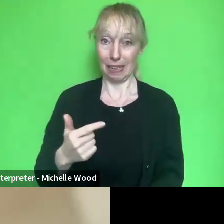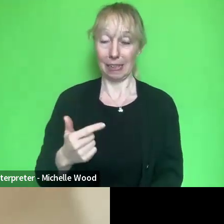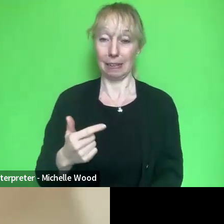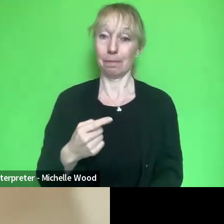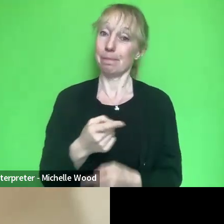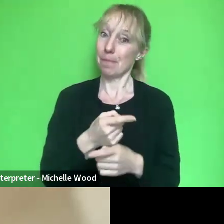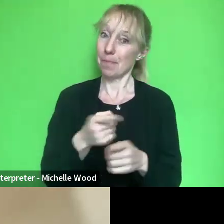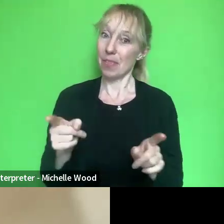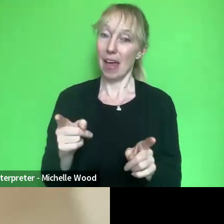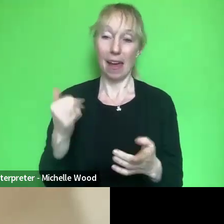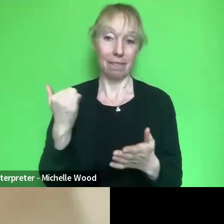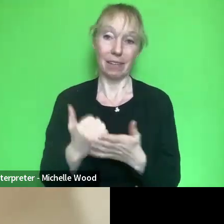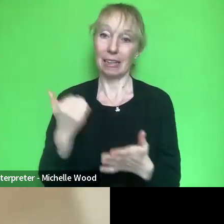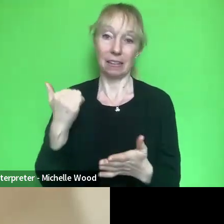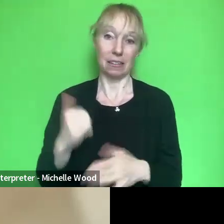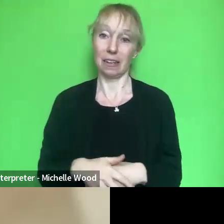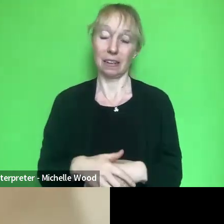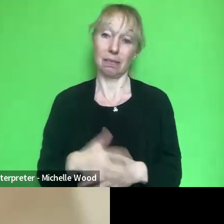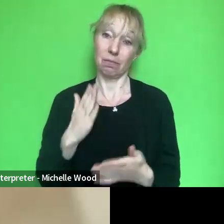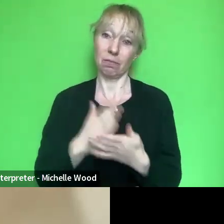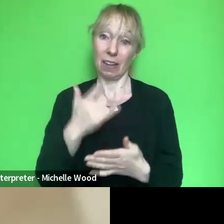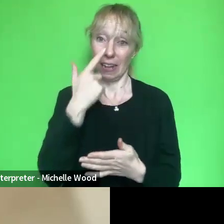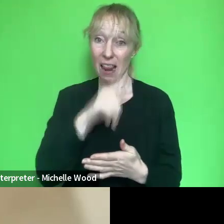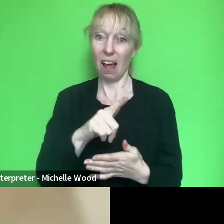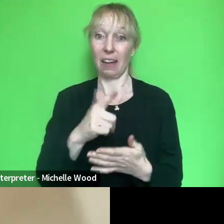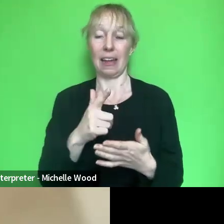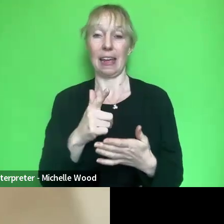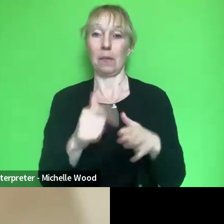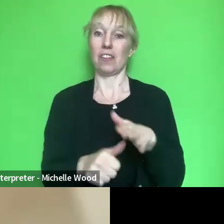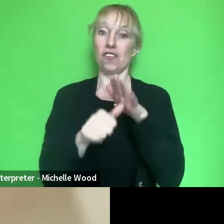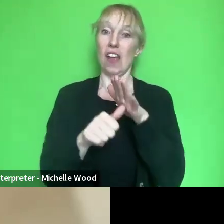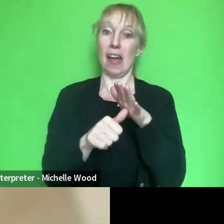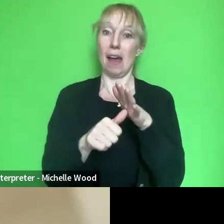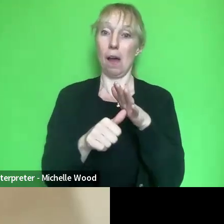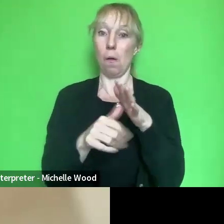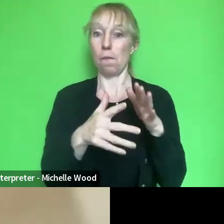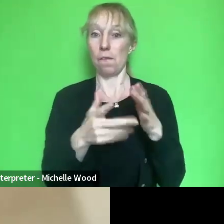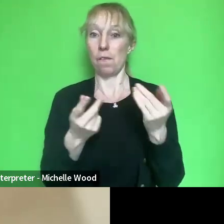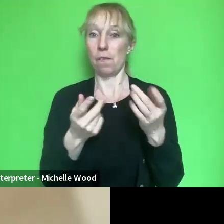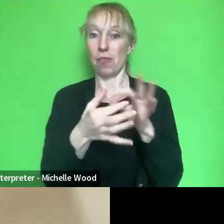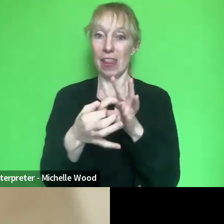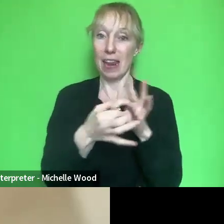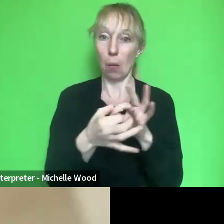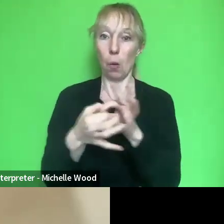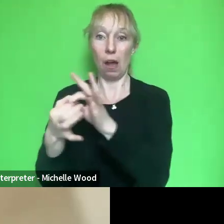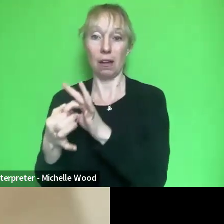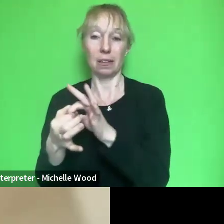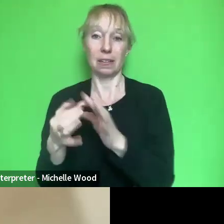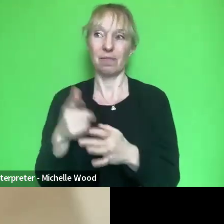I'm so lucky to work with... The chairs of our networks are brilliant. They are really driven fantastic